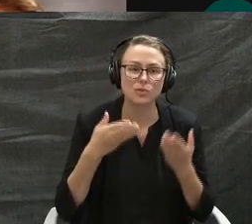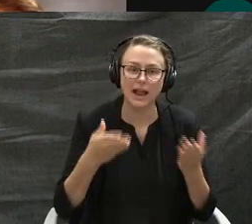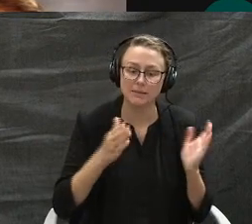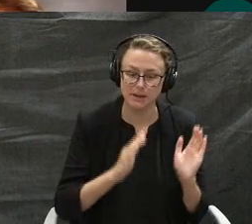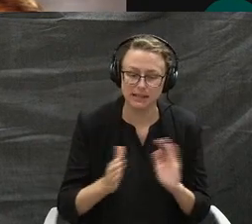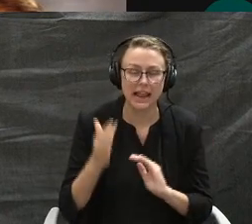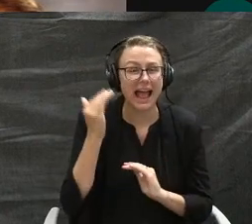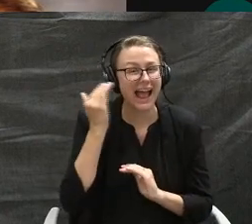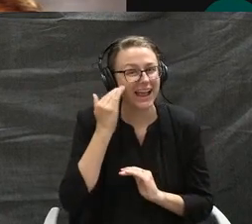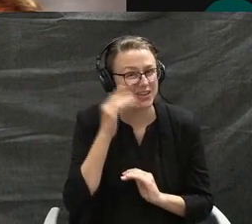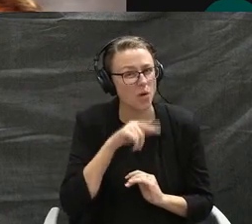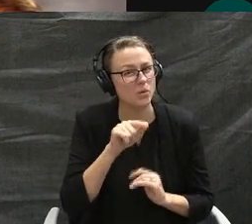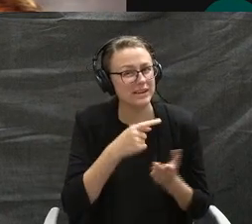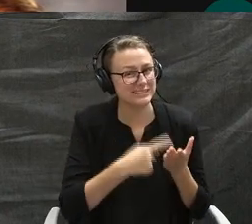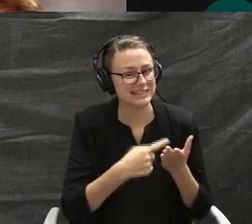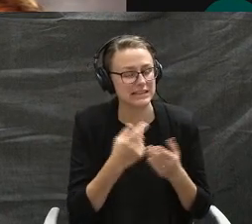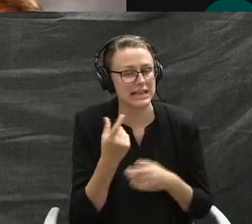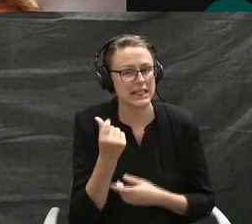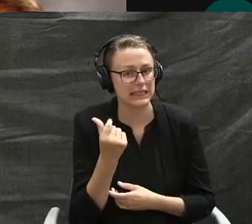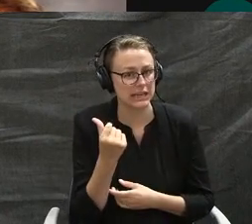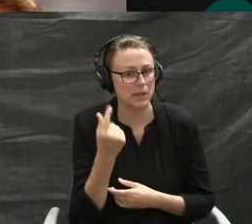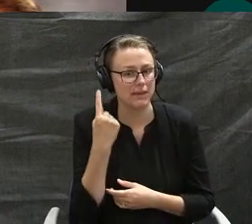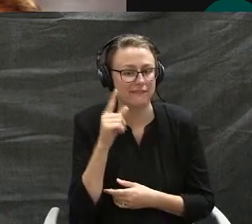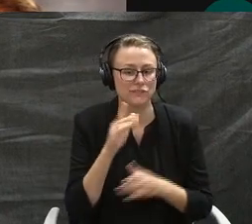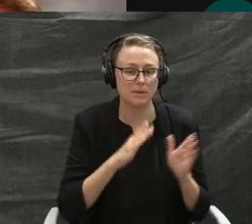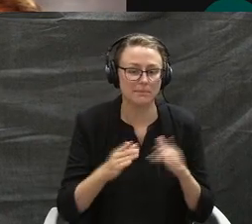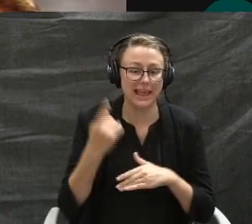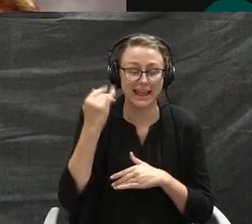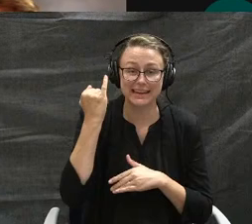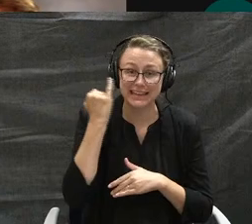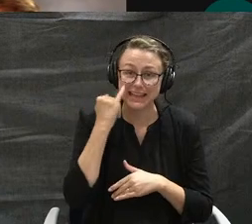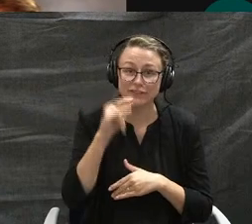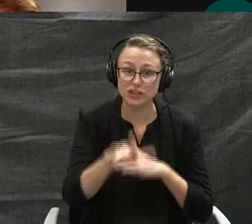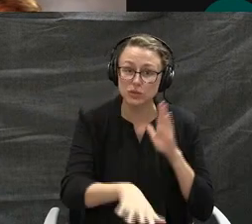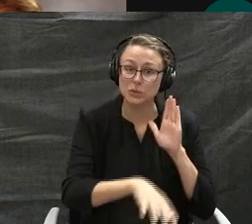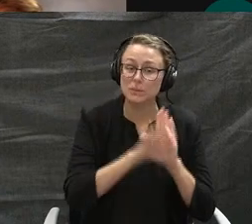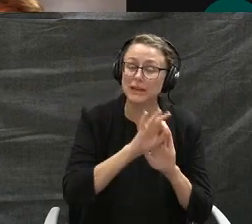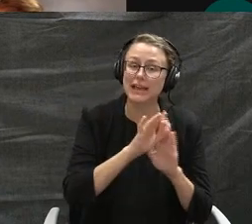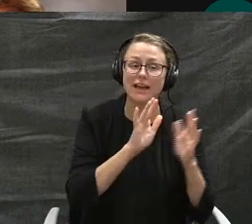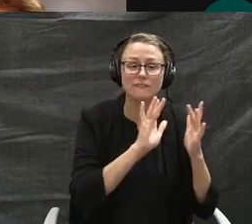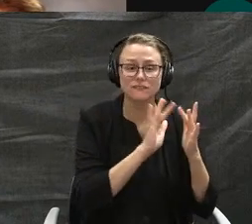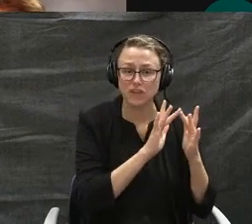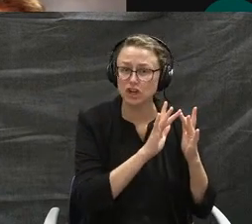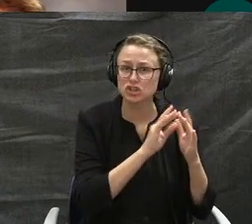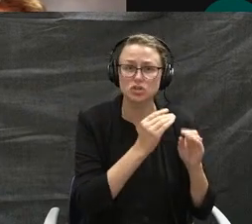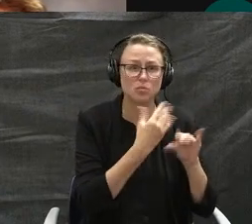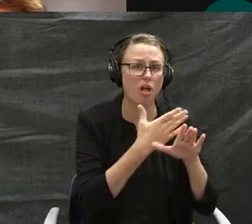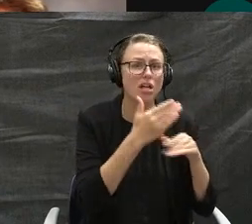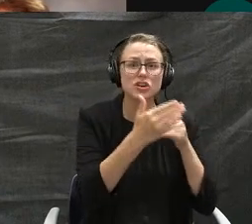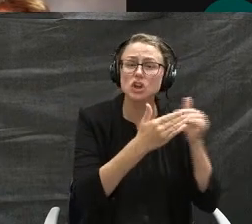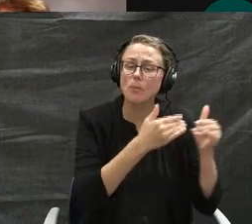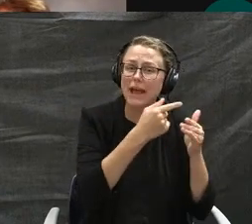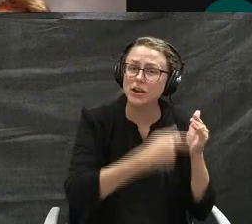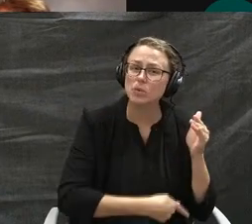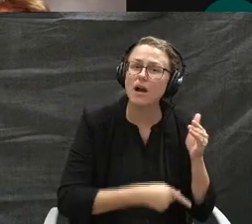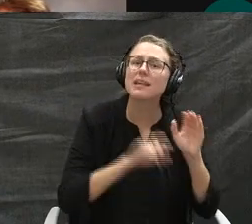people who will be choosing the virtual no matter what. But can we get a little bit more detail what that looks like? I'm